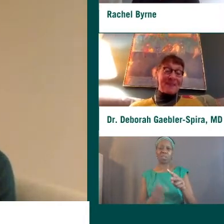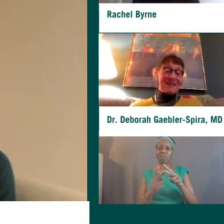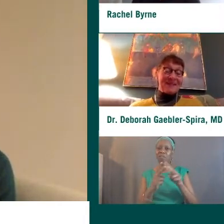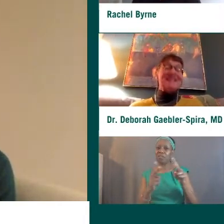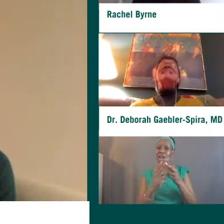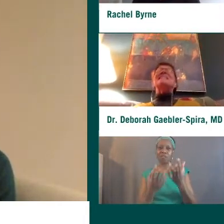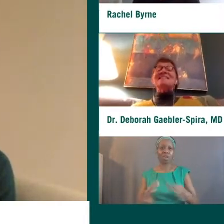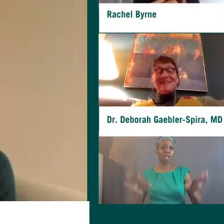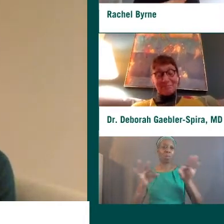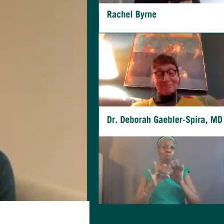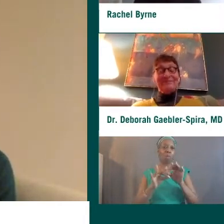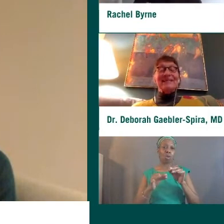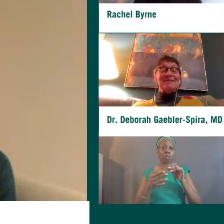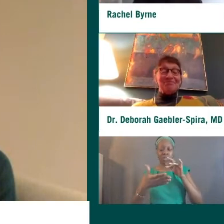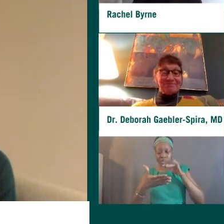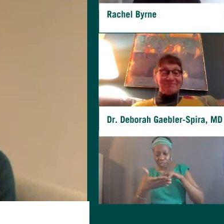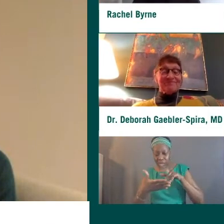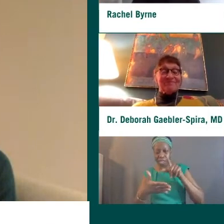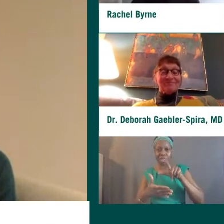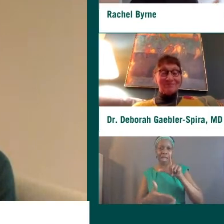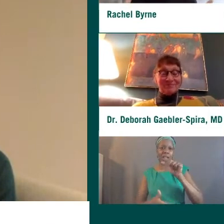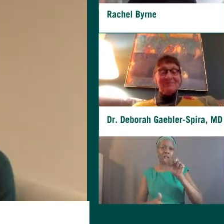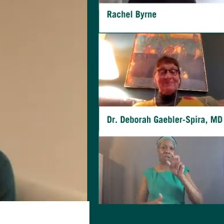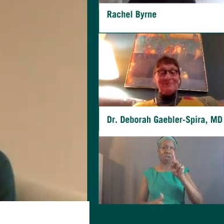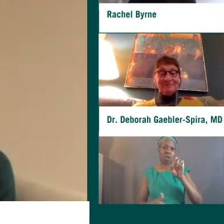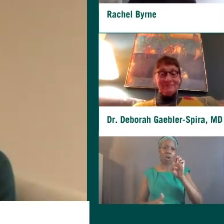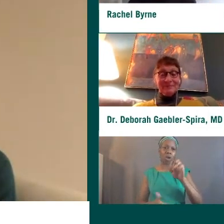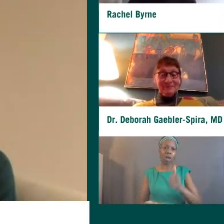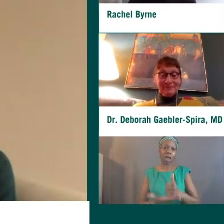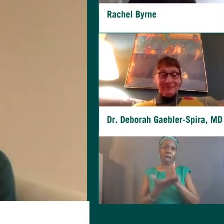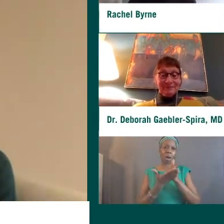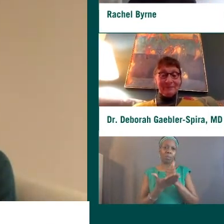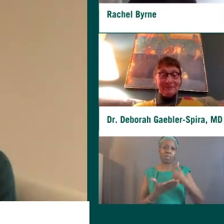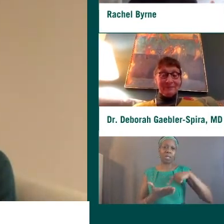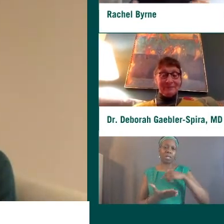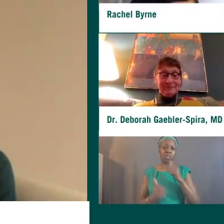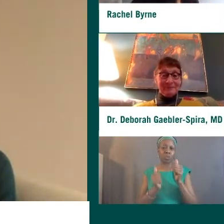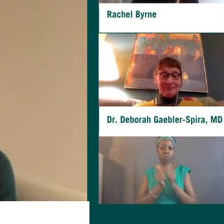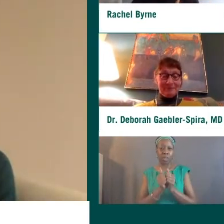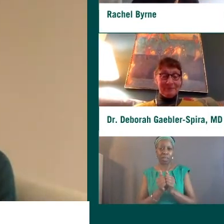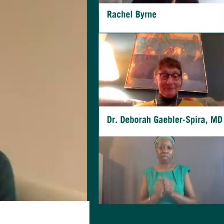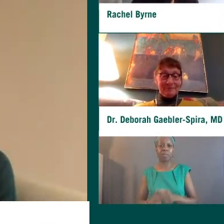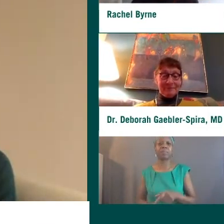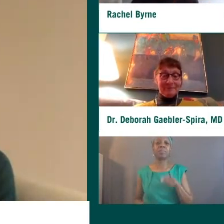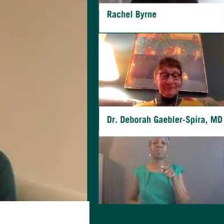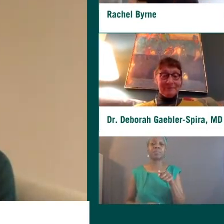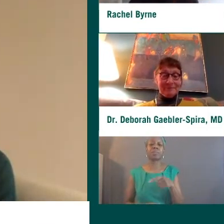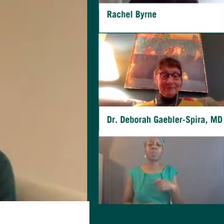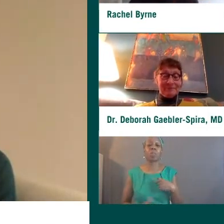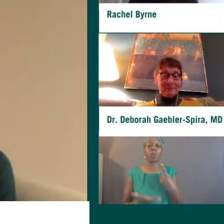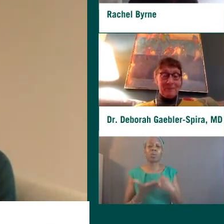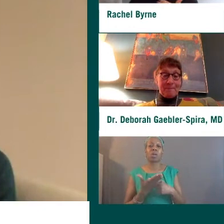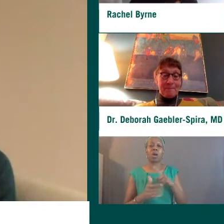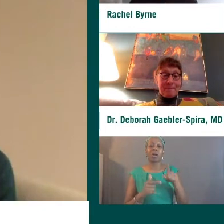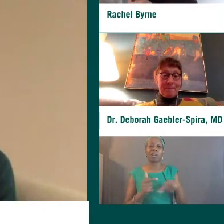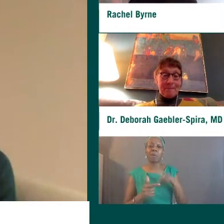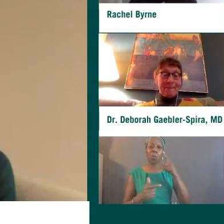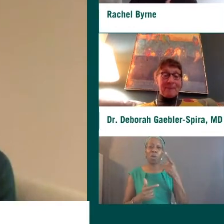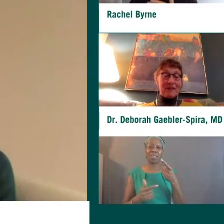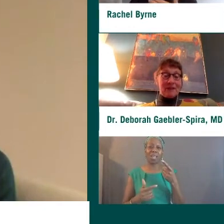So if we were talking about levels of evidence that Theresa was talking about earlier, it's one that's in the process of looking at what evidence